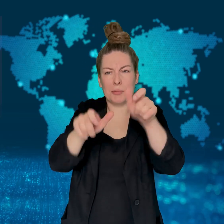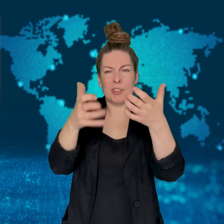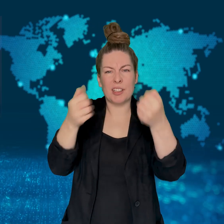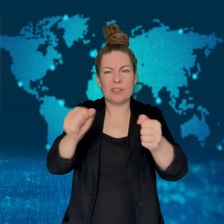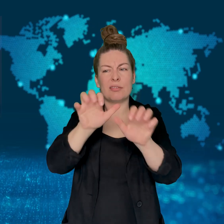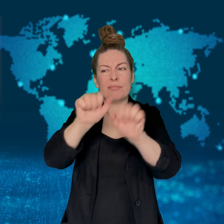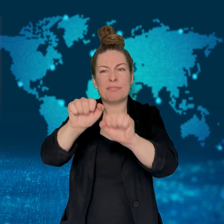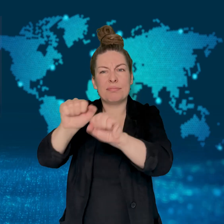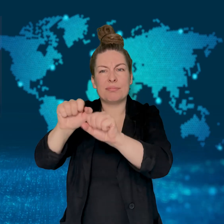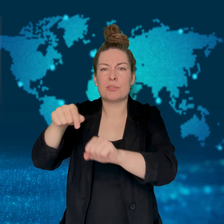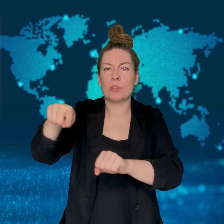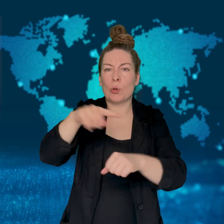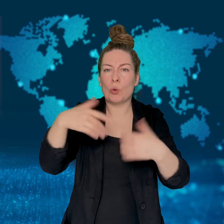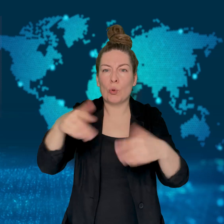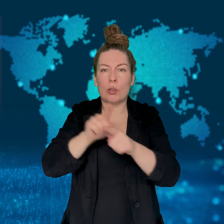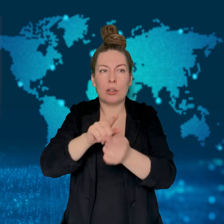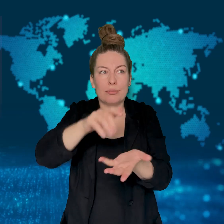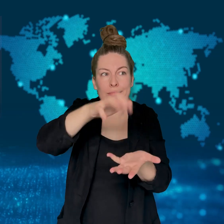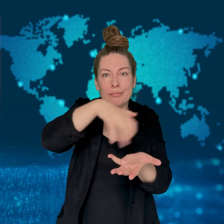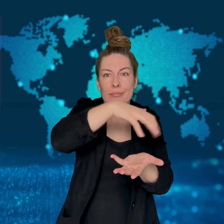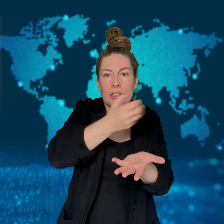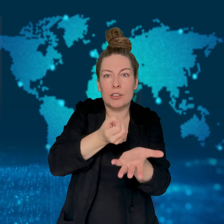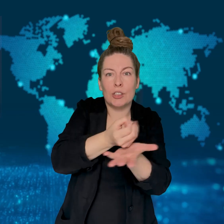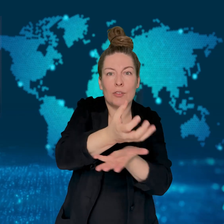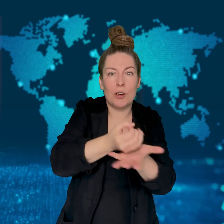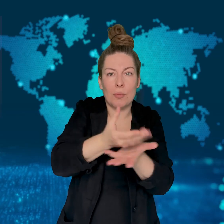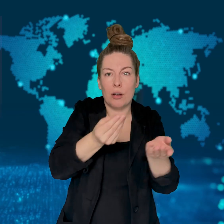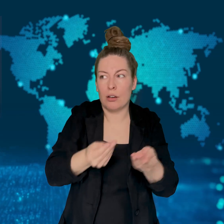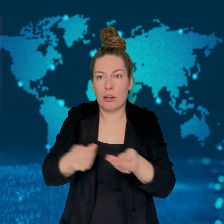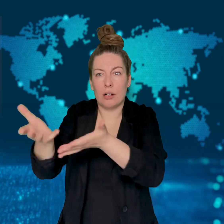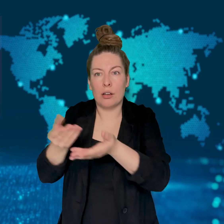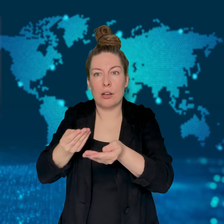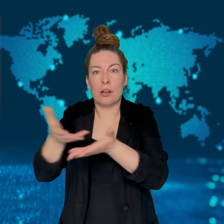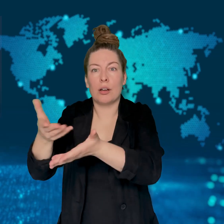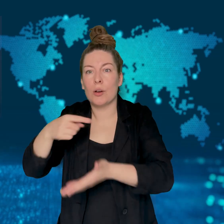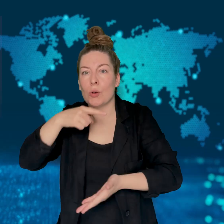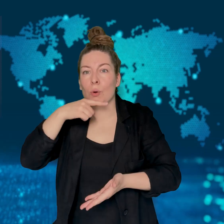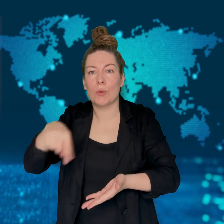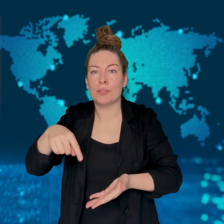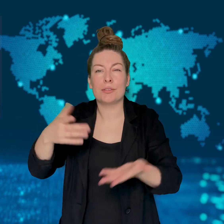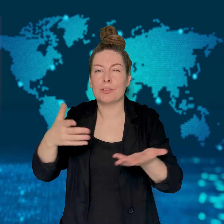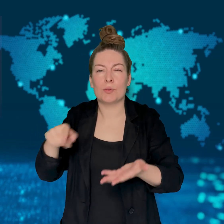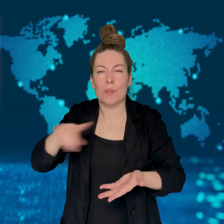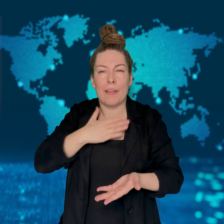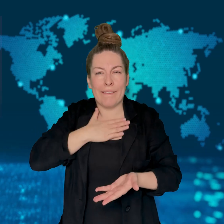Others, too, have been accused of collecting information for